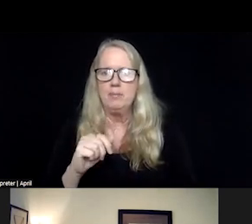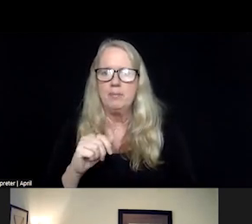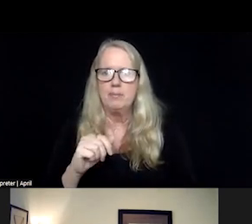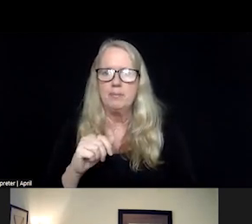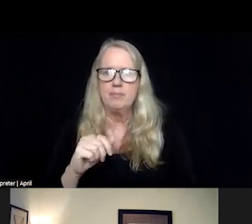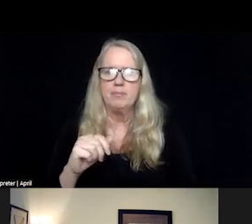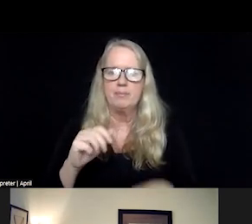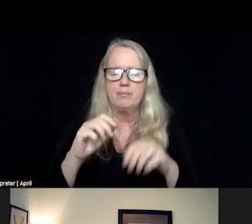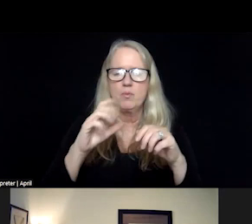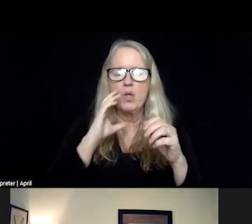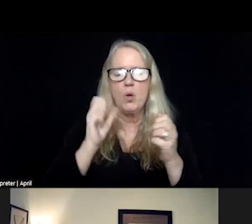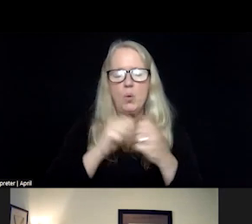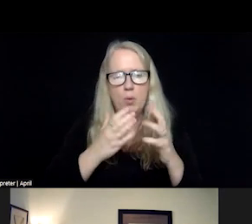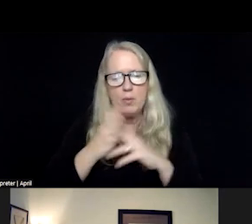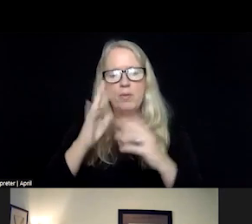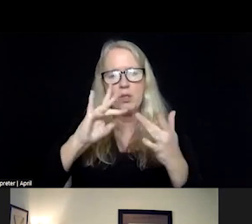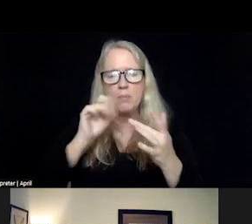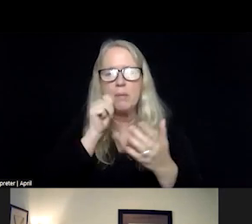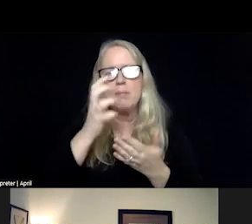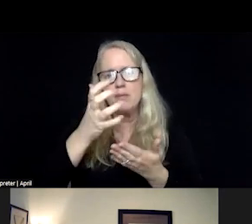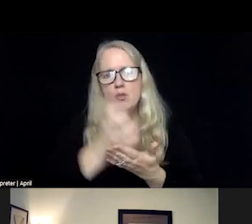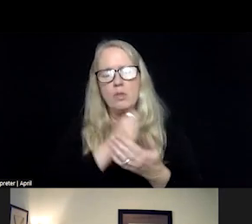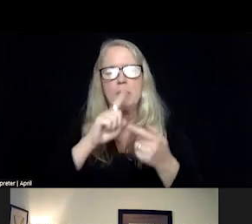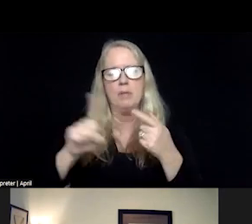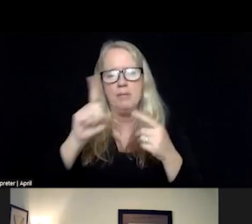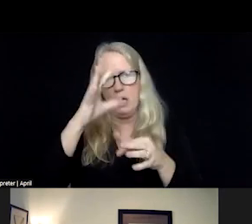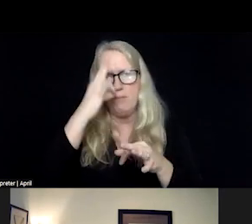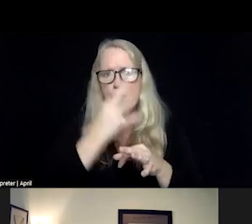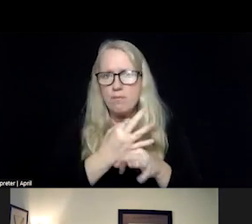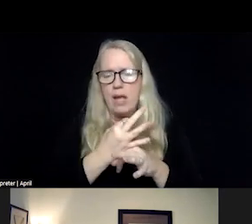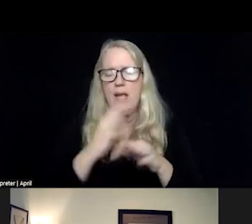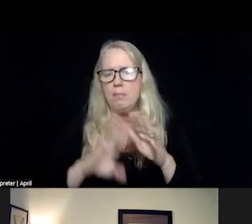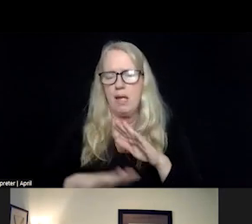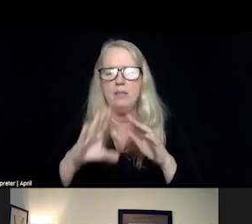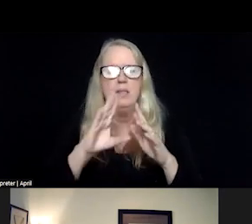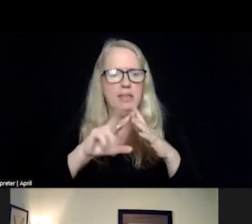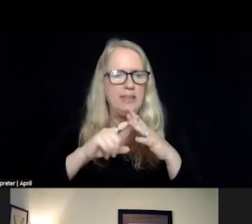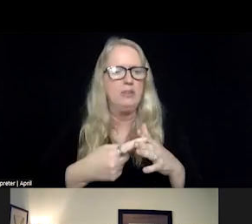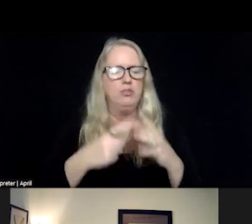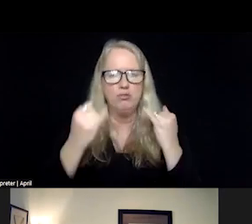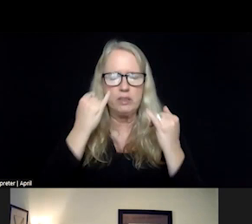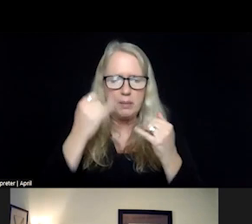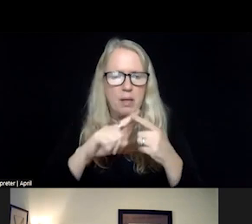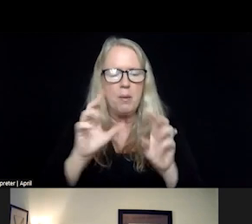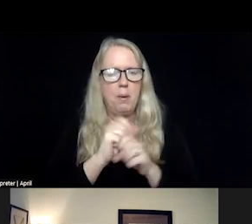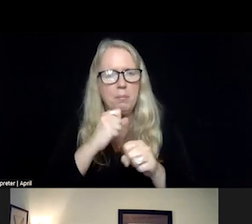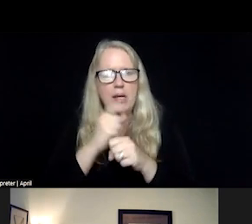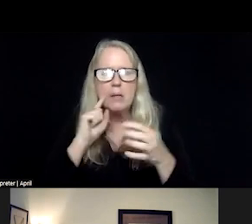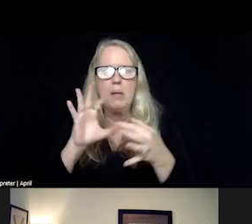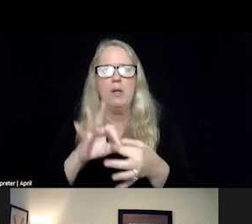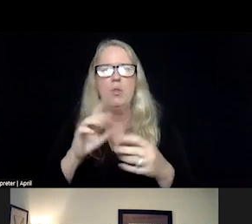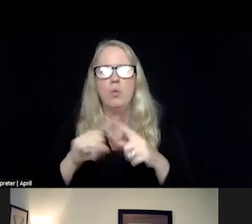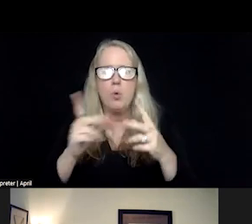CONTACTS WITH THEIR FACE INITIATIVES OR BARBERSHOPS OR OTHER